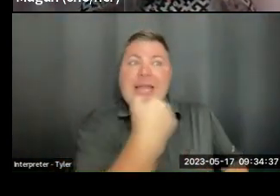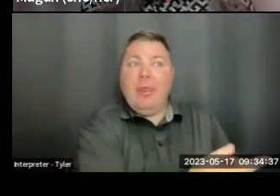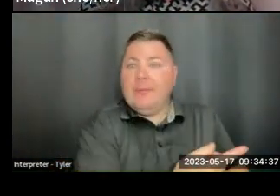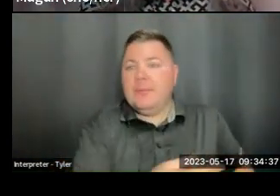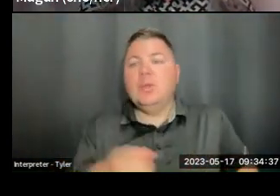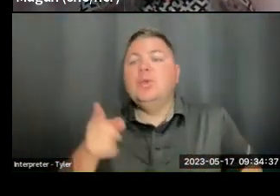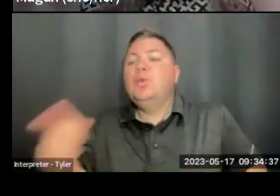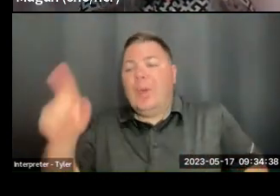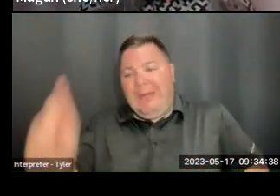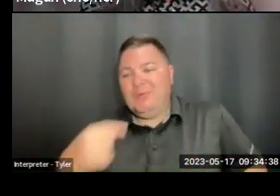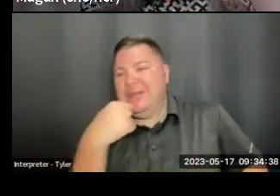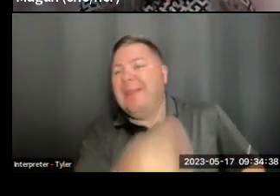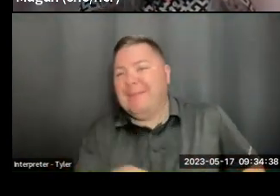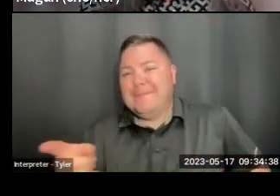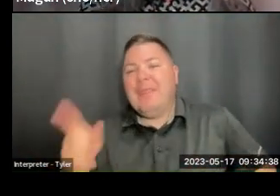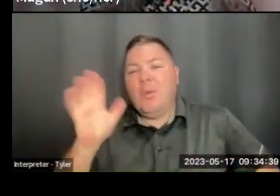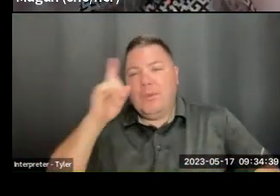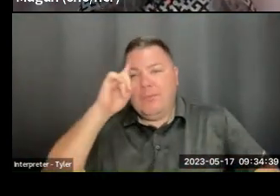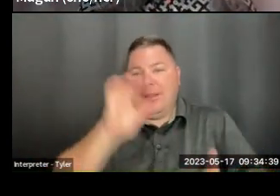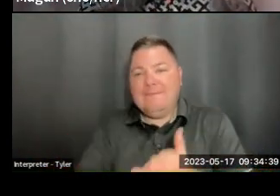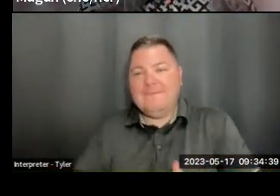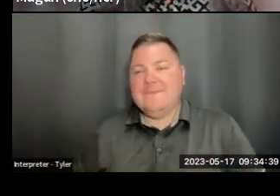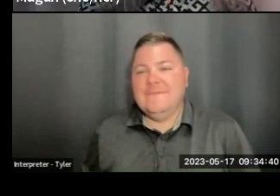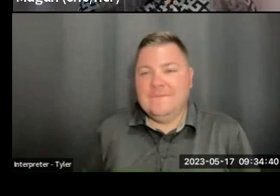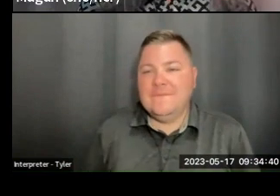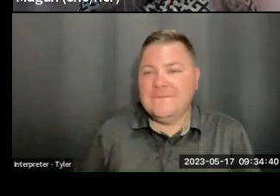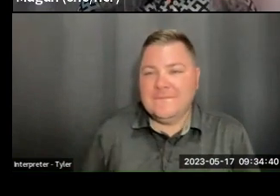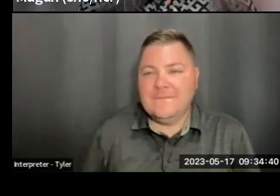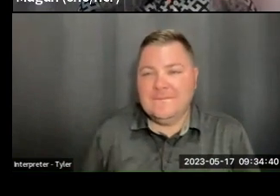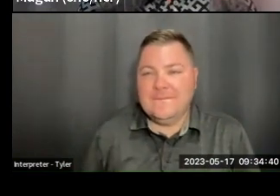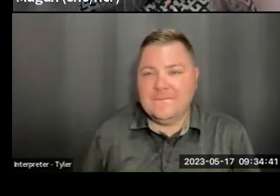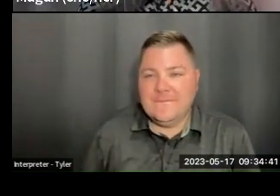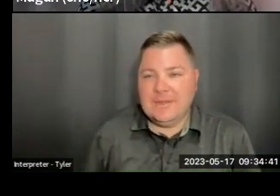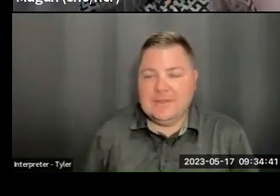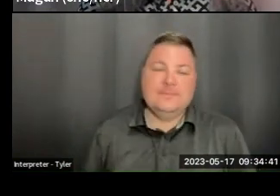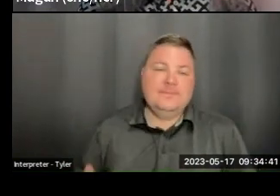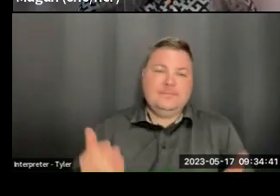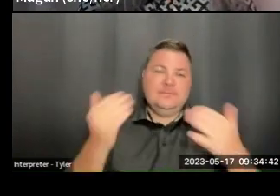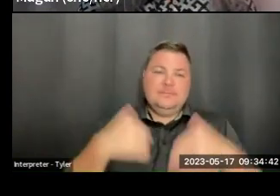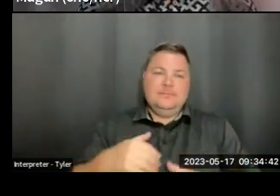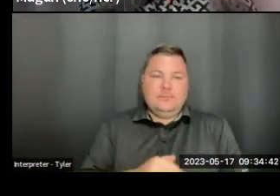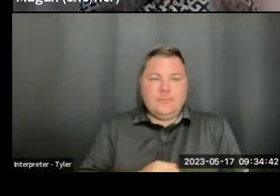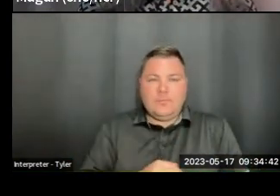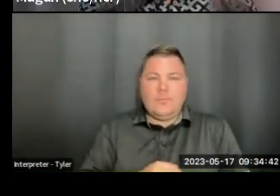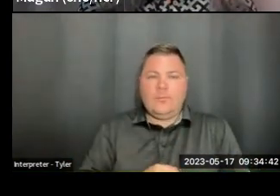If no one knows, even if I tell them, they may not believe me because you didn't tell them.